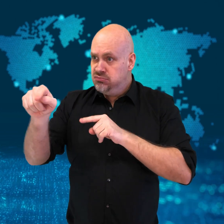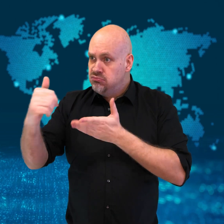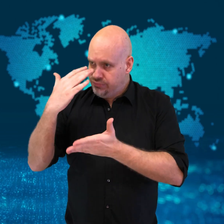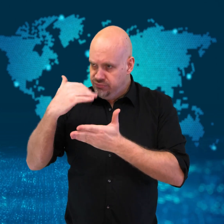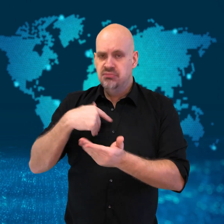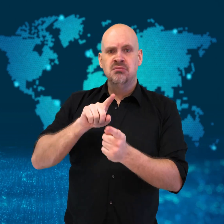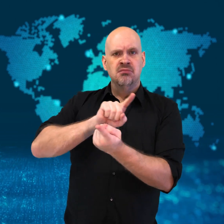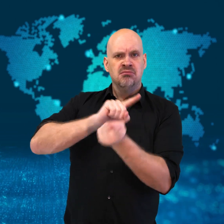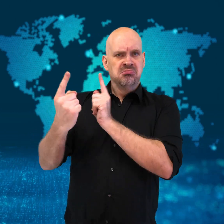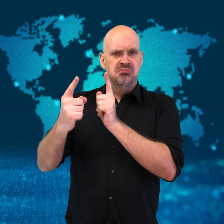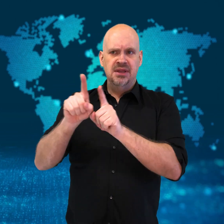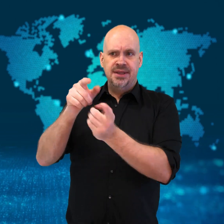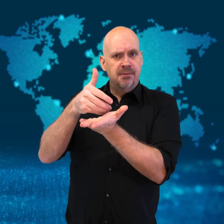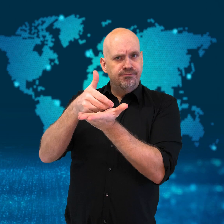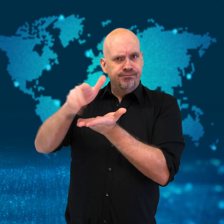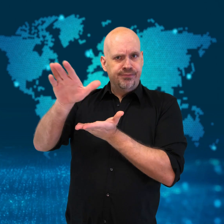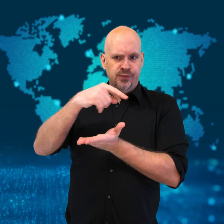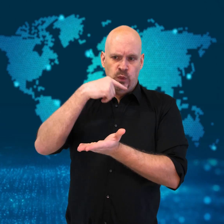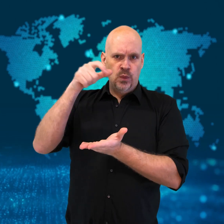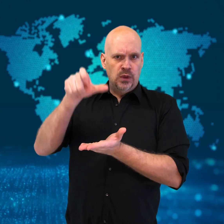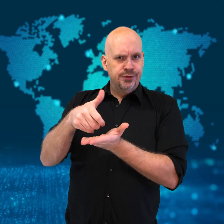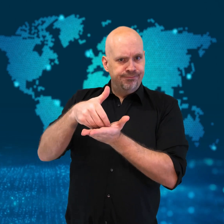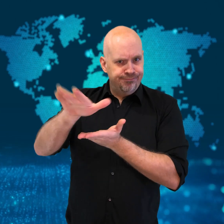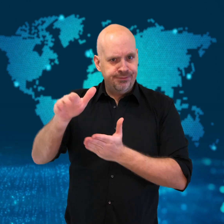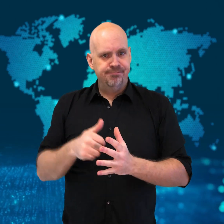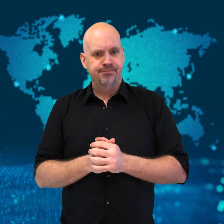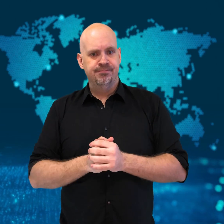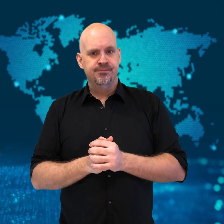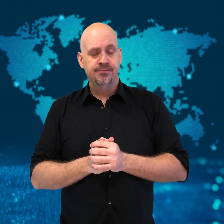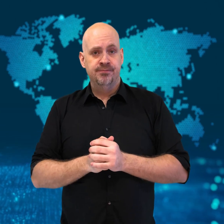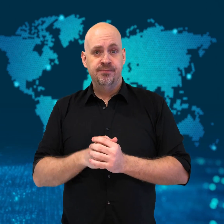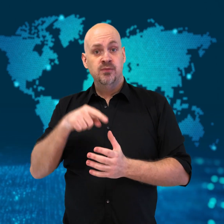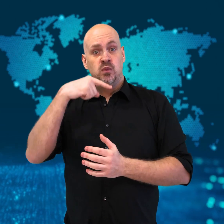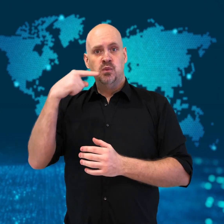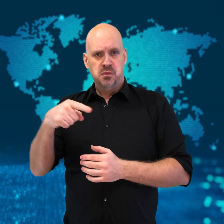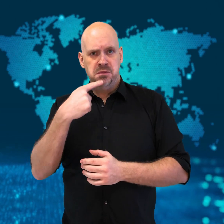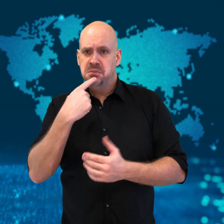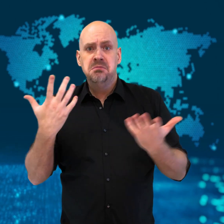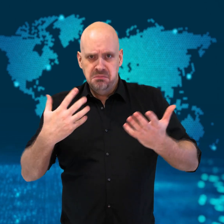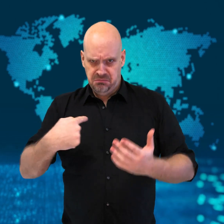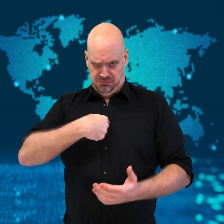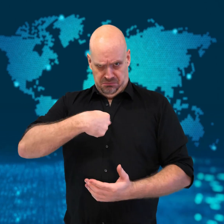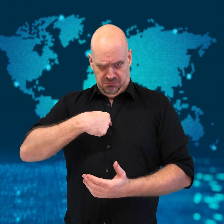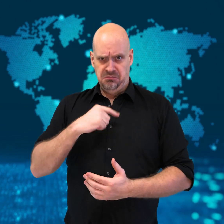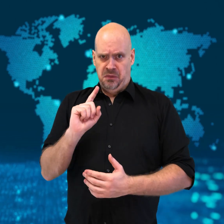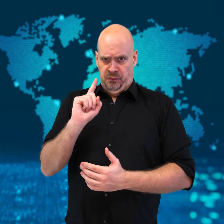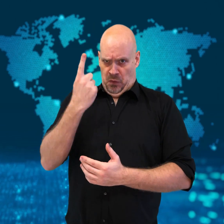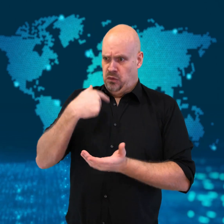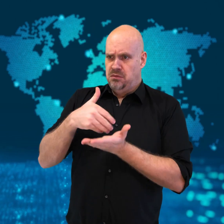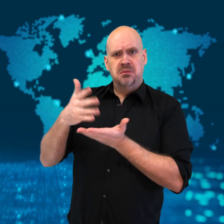This means they were declared unwelcome in the country.